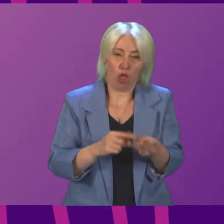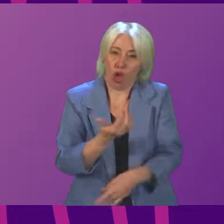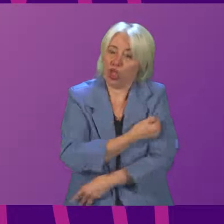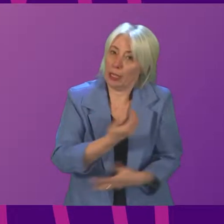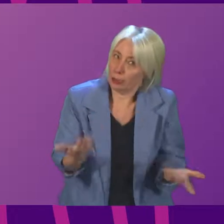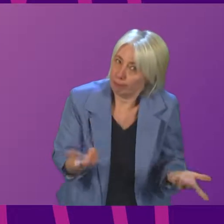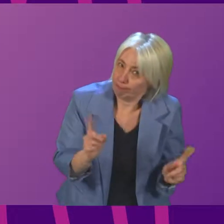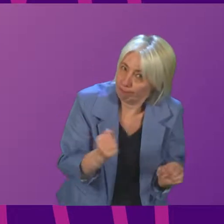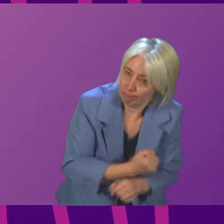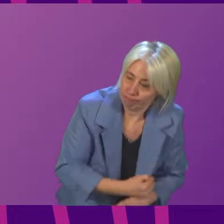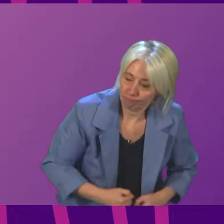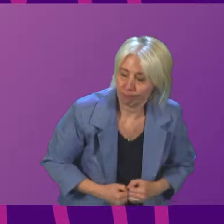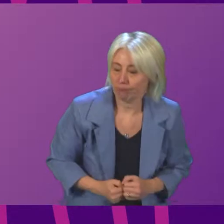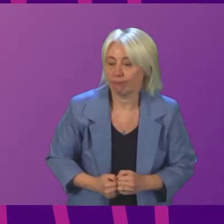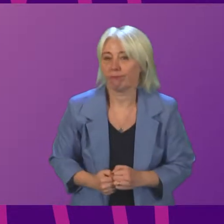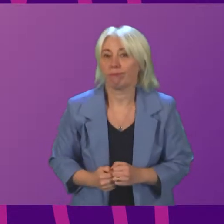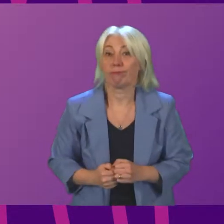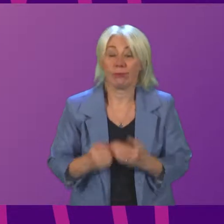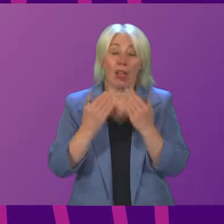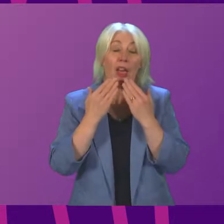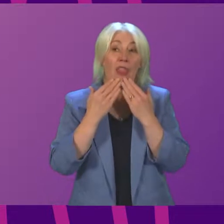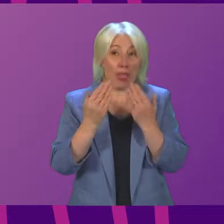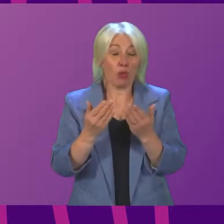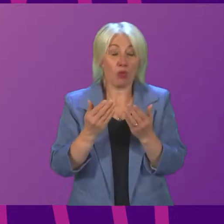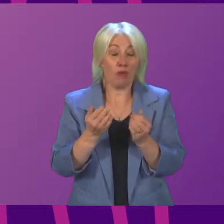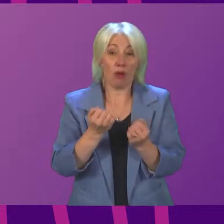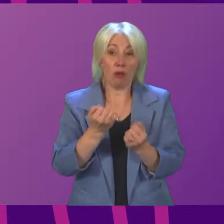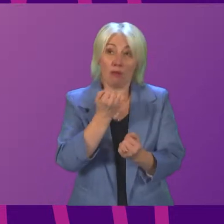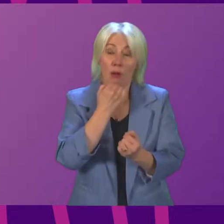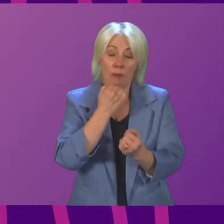I thank Ms Baillie for raising a number of important questions. I will try to cover them all,